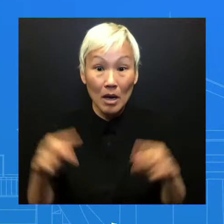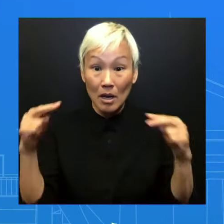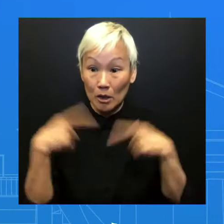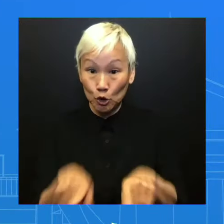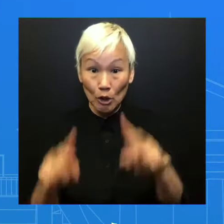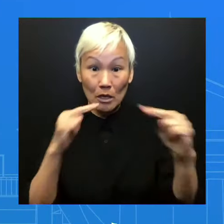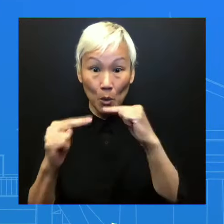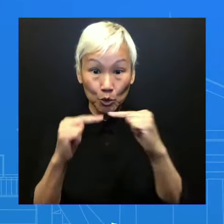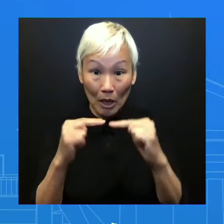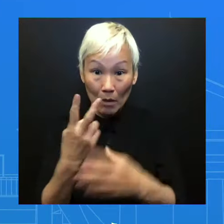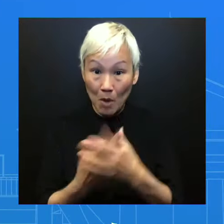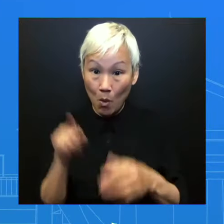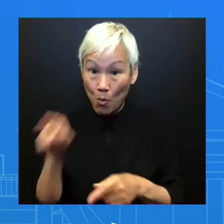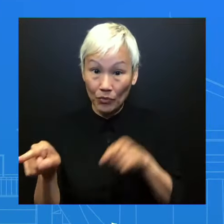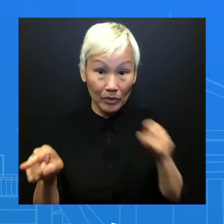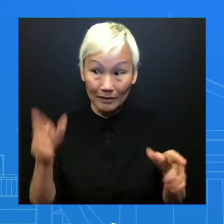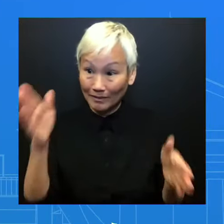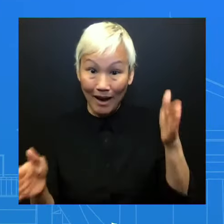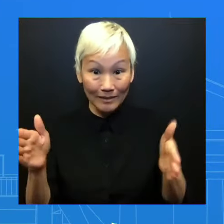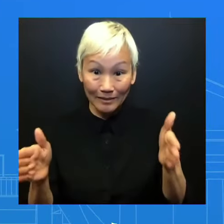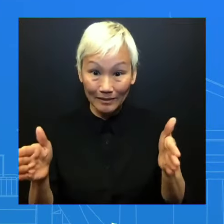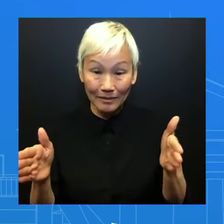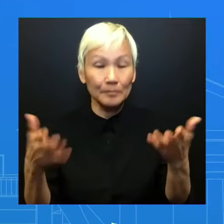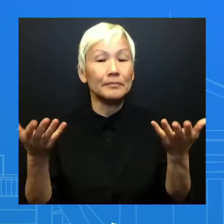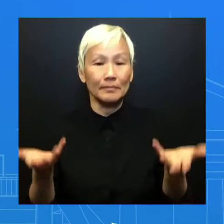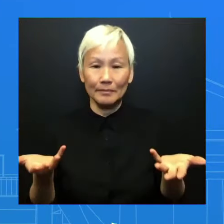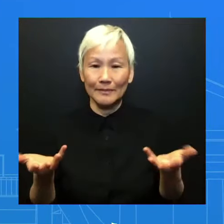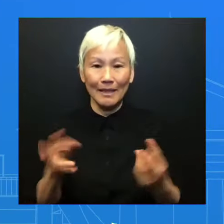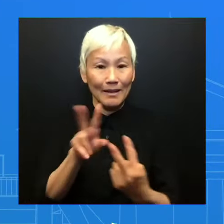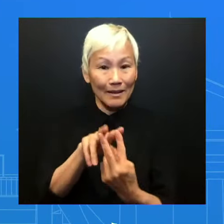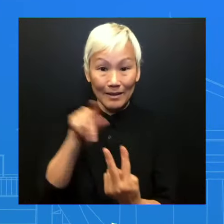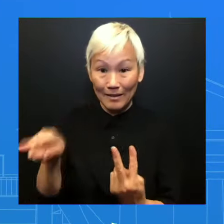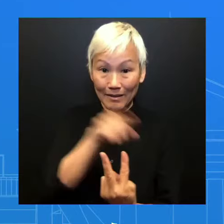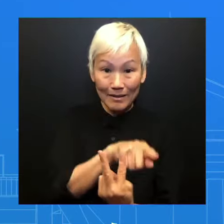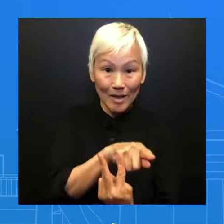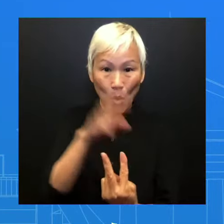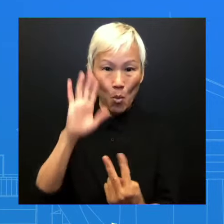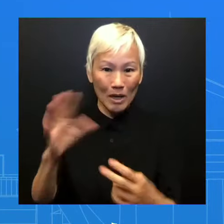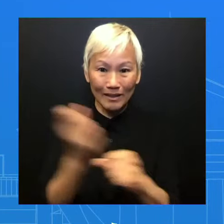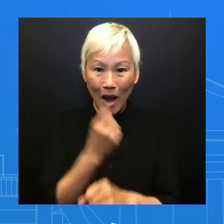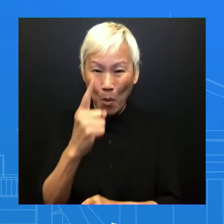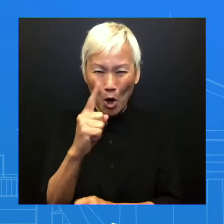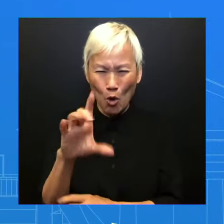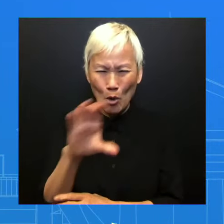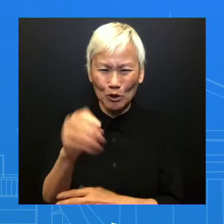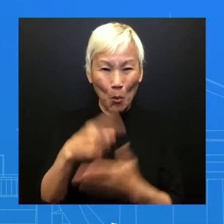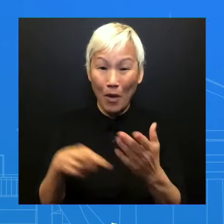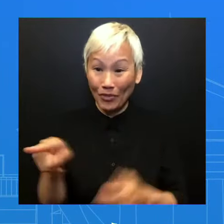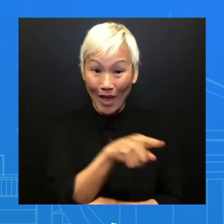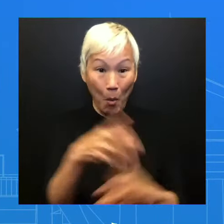that neither side is going to get everything that they want. And so, that's what we're working towards. That's what you've been seeing from the negotiation team.